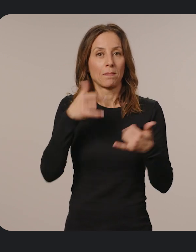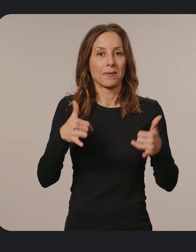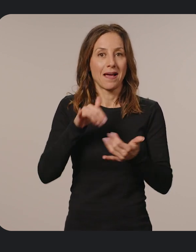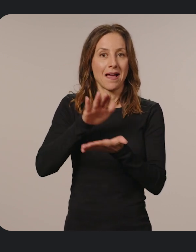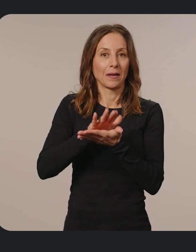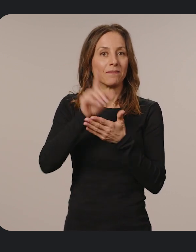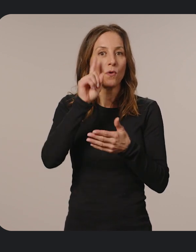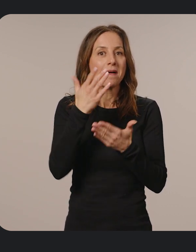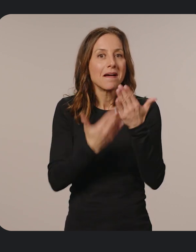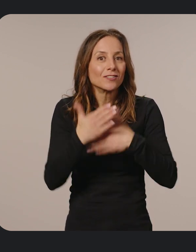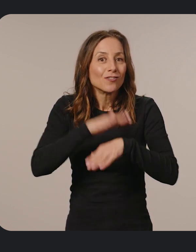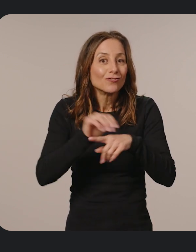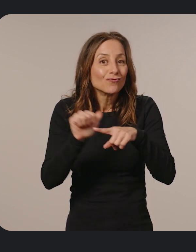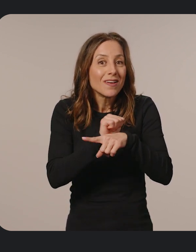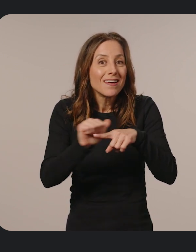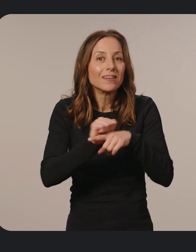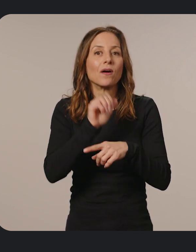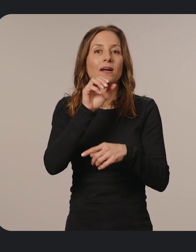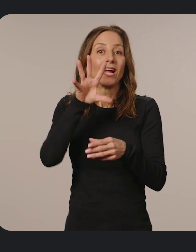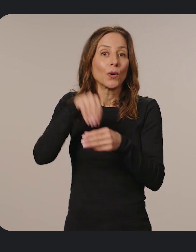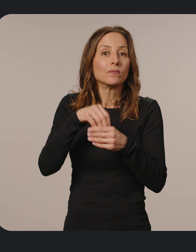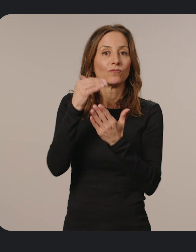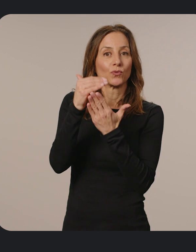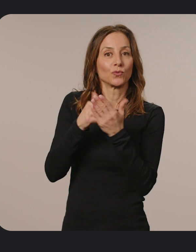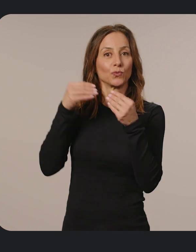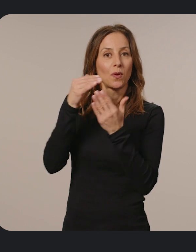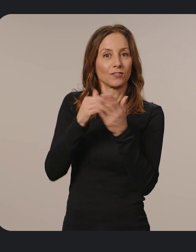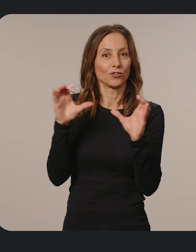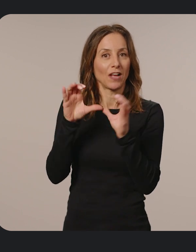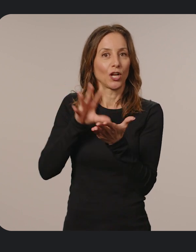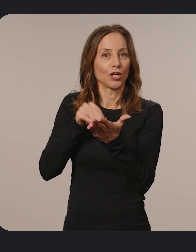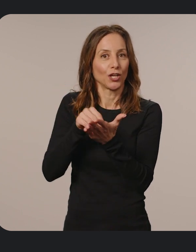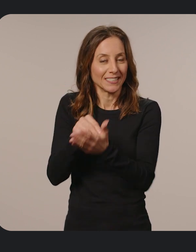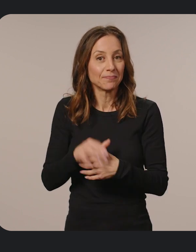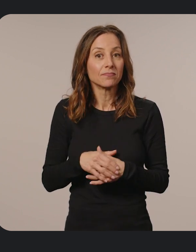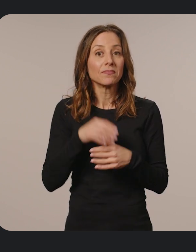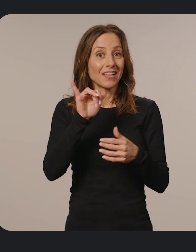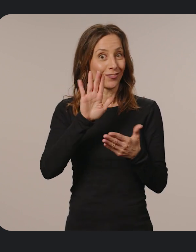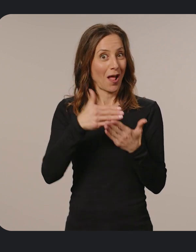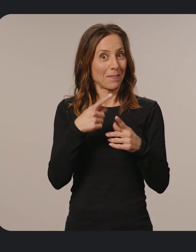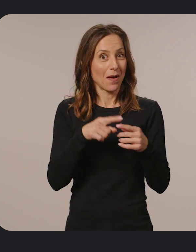check out Google Play Academy for hands on training, including the updated Store Listing Certificate learning path.